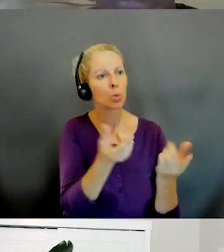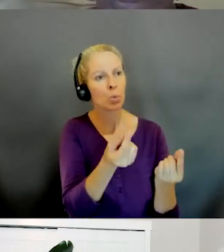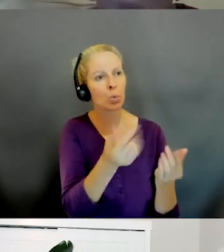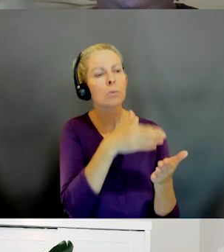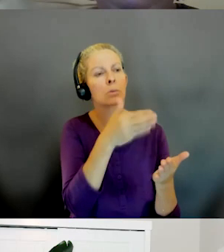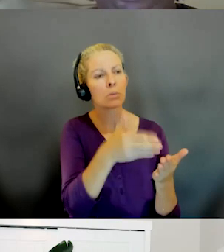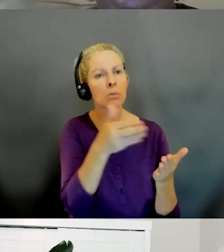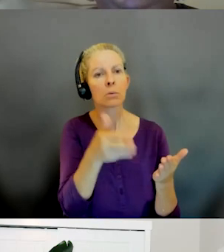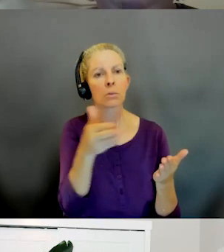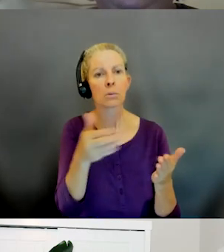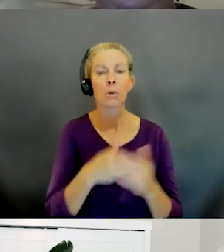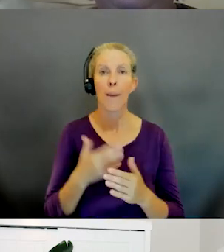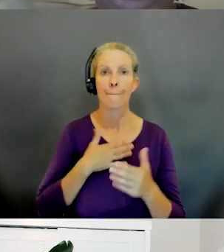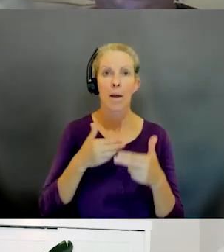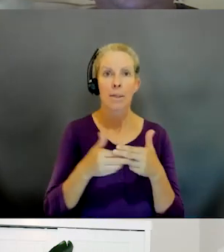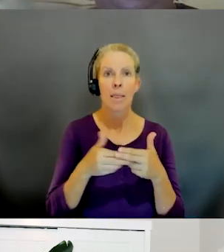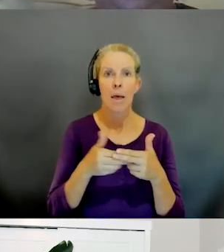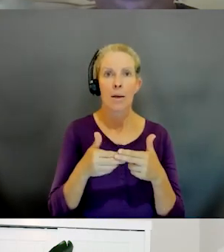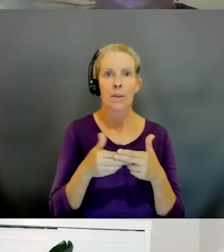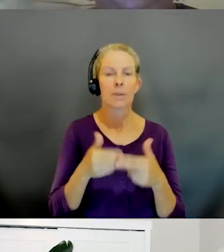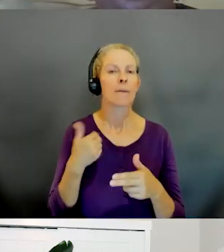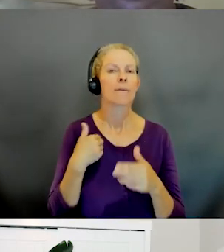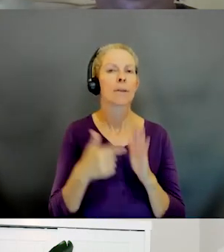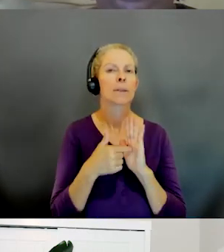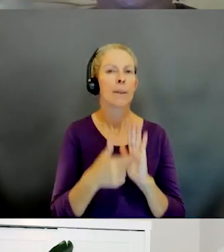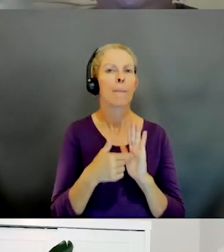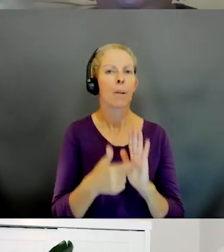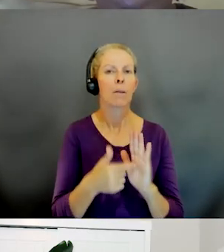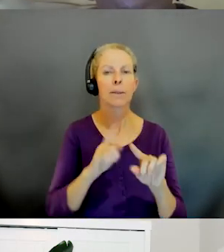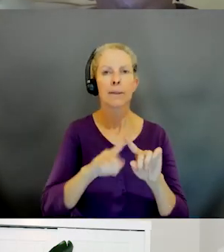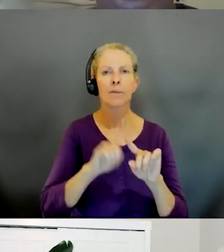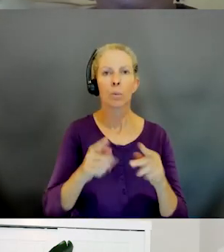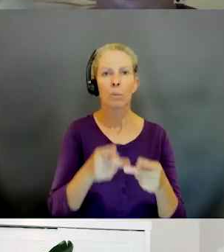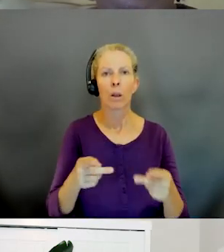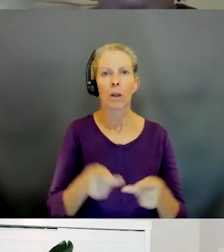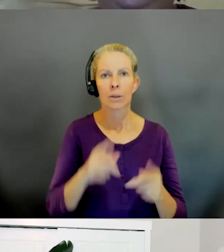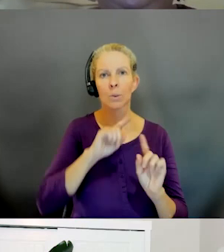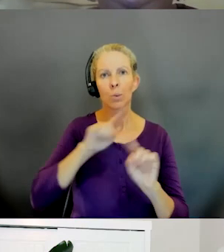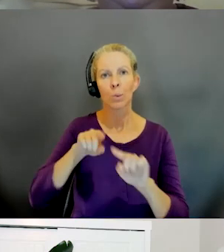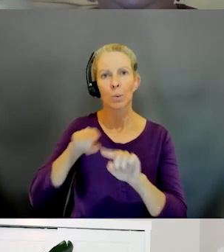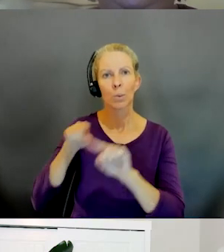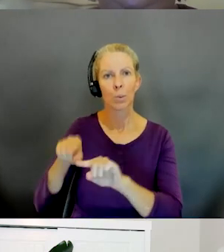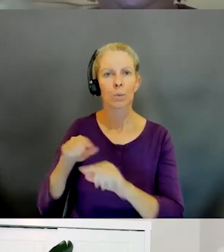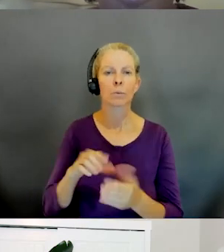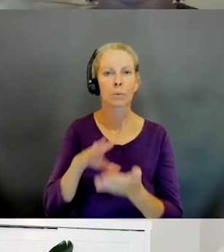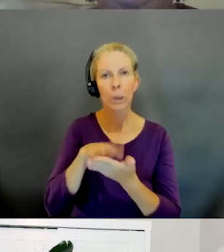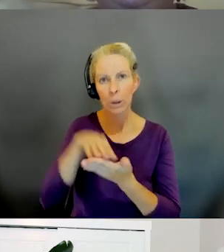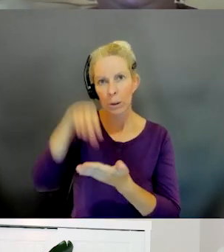I'll have some examples of places you can go to learn about creating things